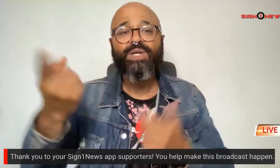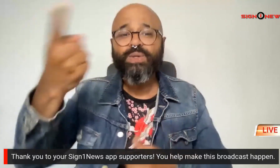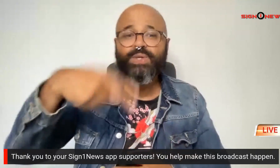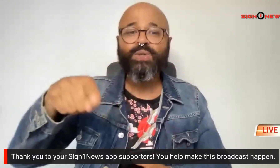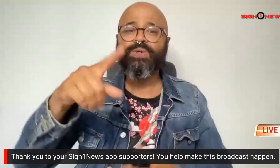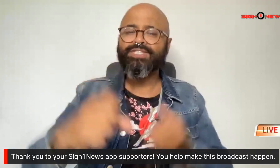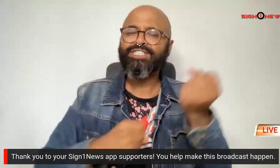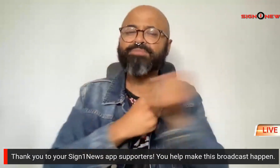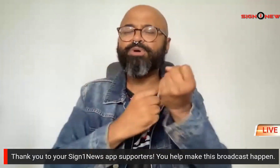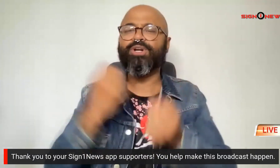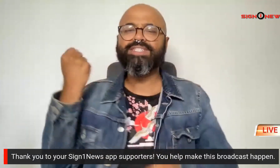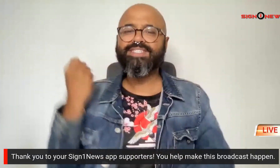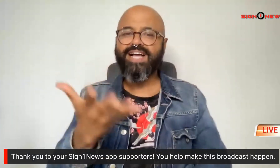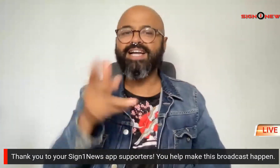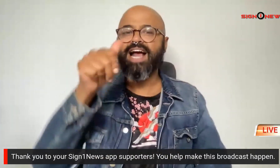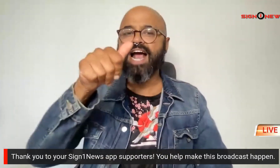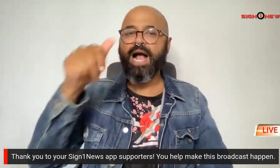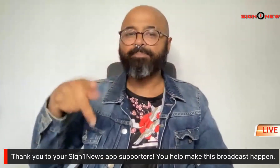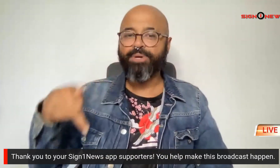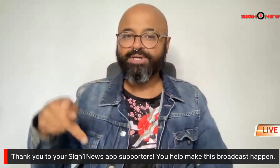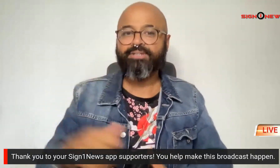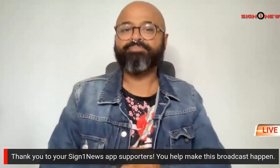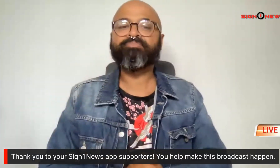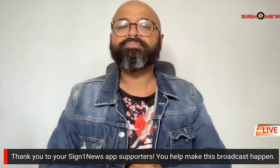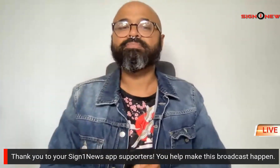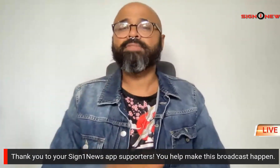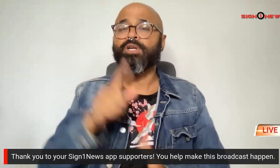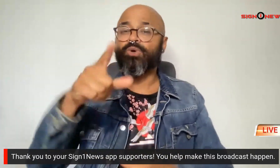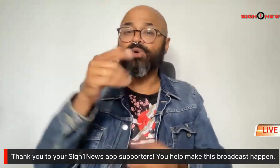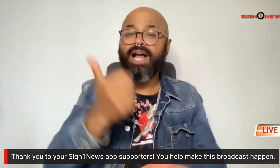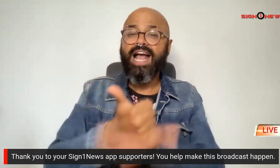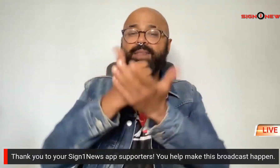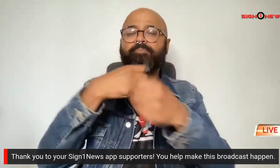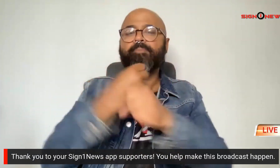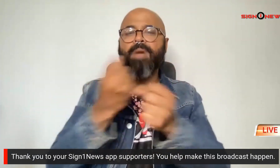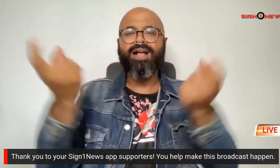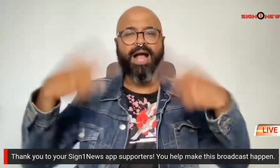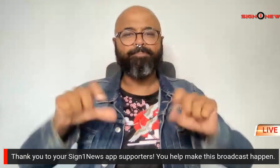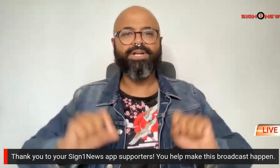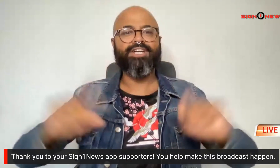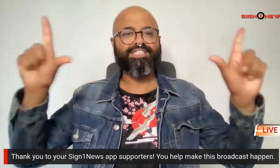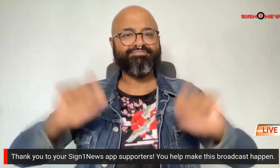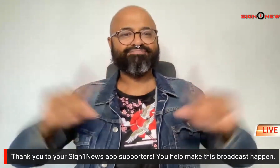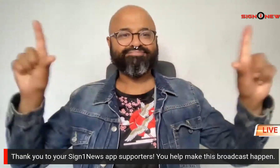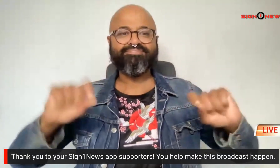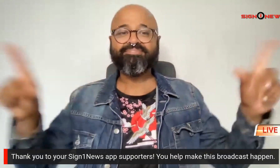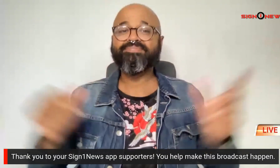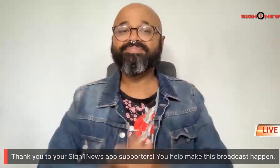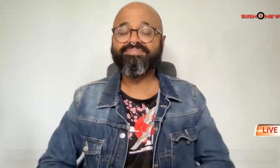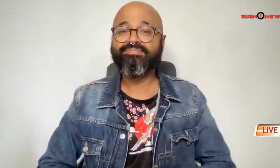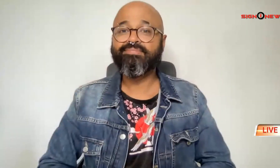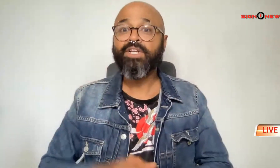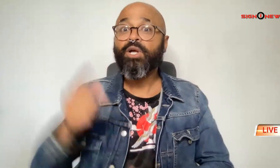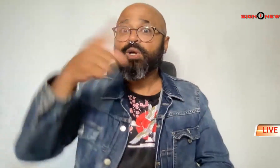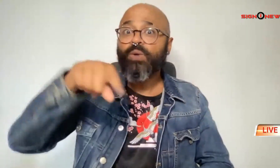thank you to our Sign1News app supporters you help make this broadcast happen you can